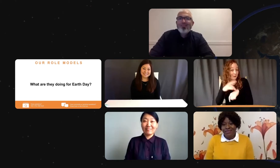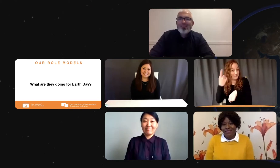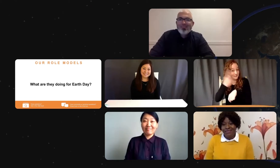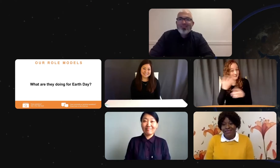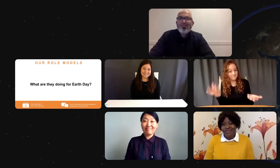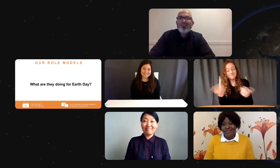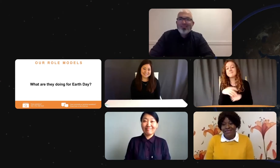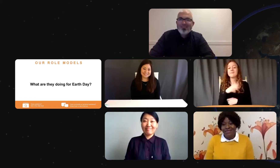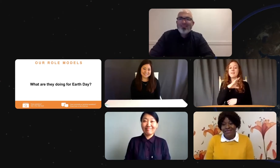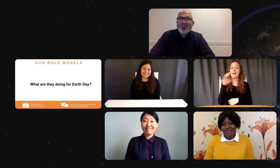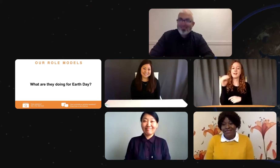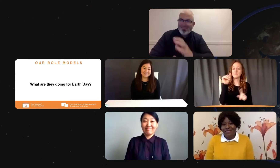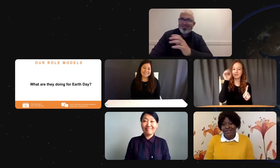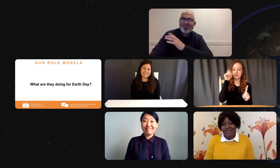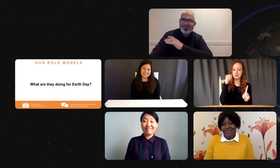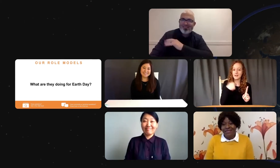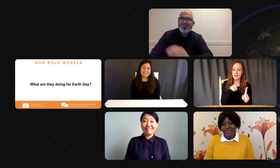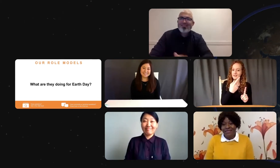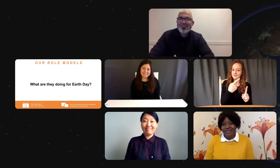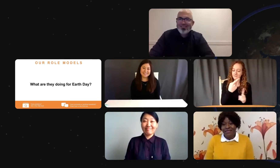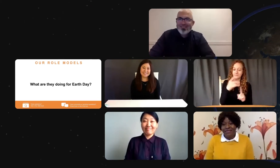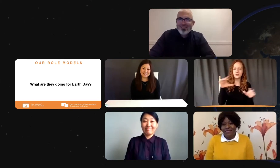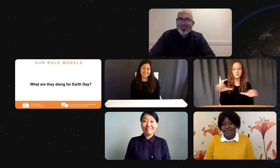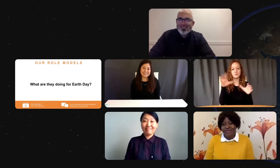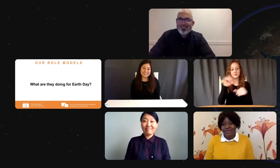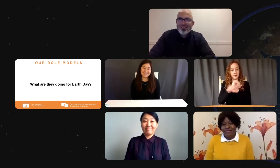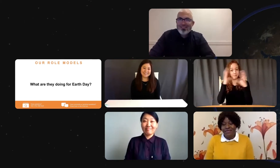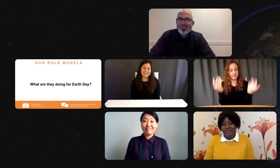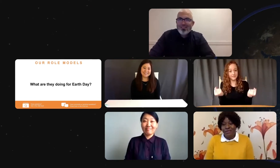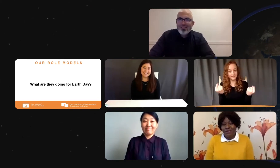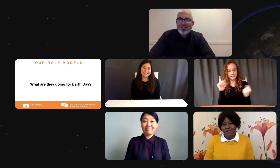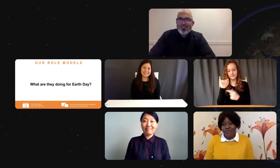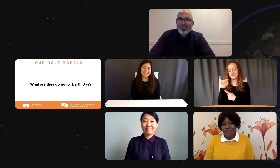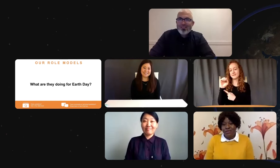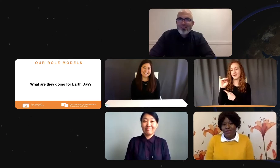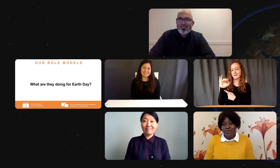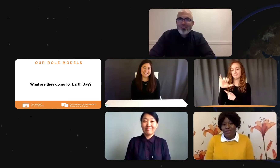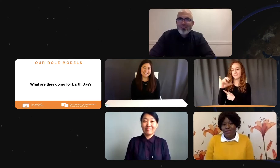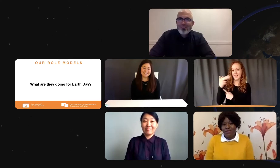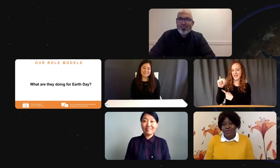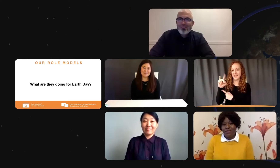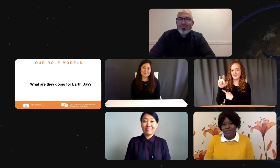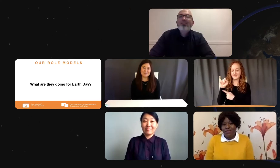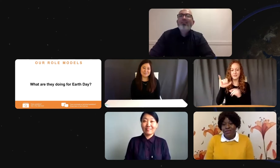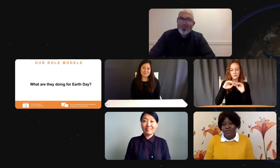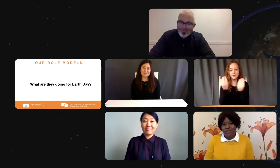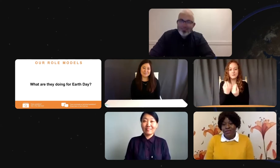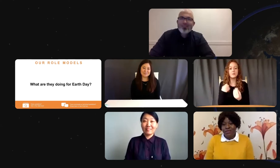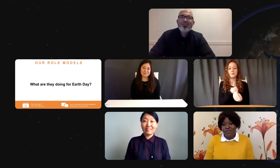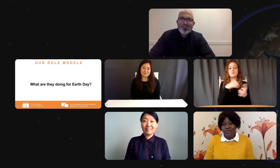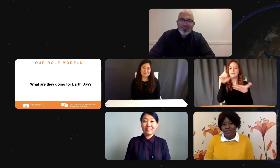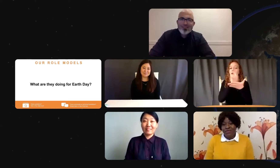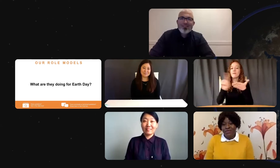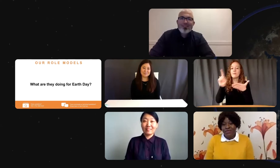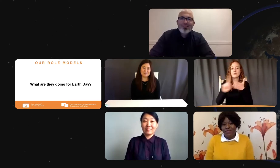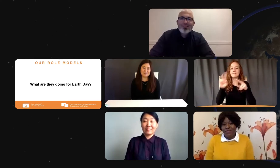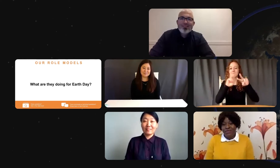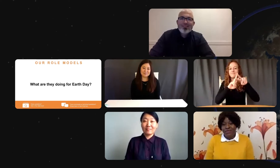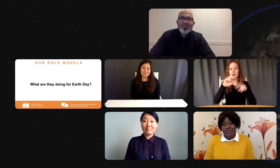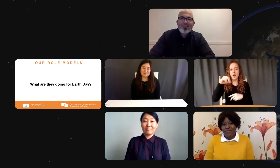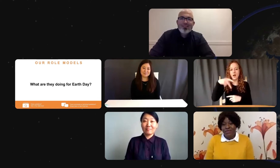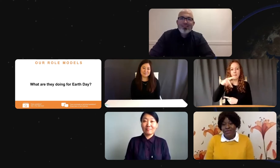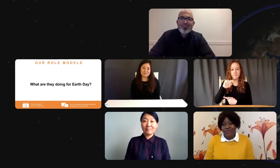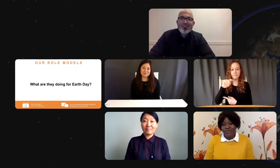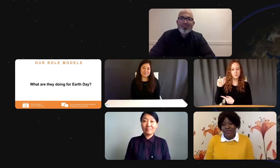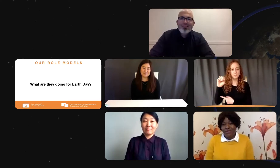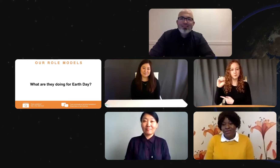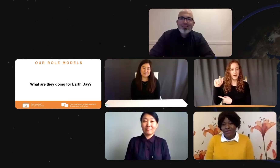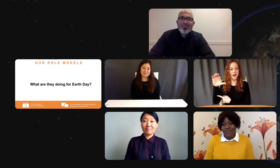But, Alicia and I are part of Atomic Hands.